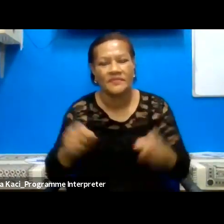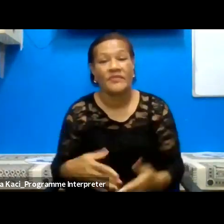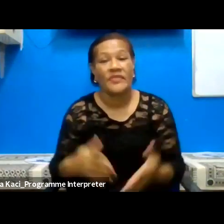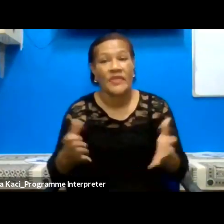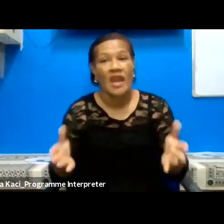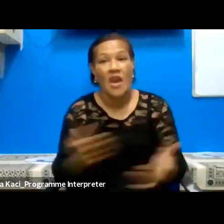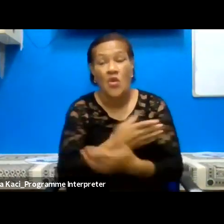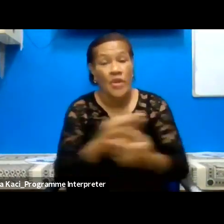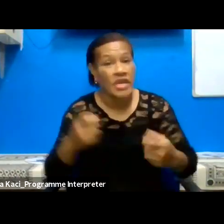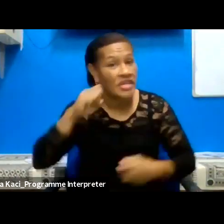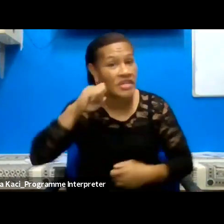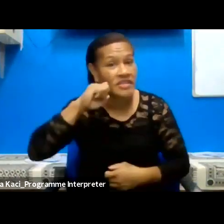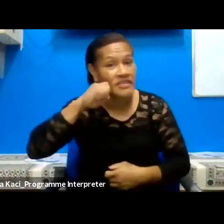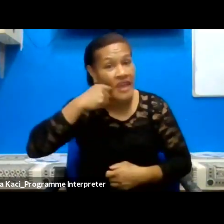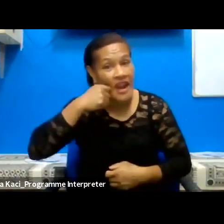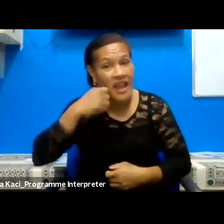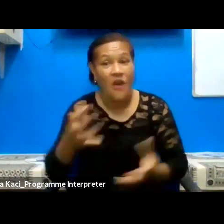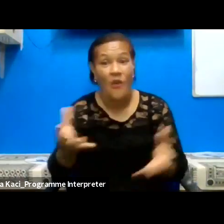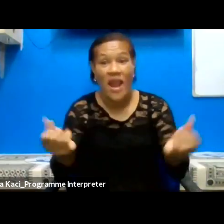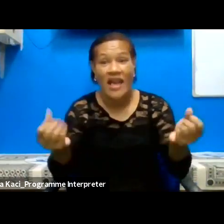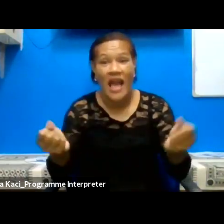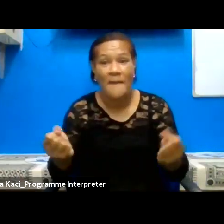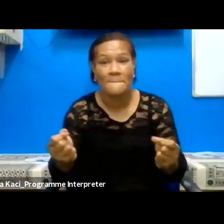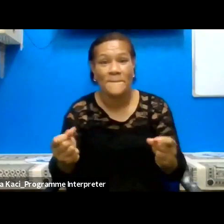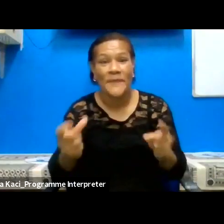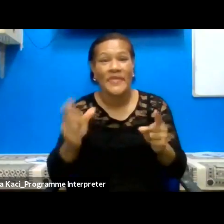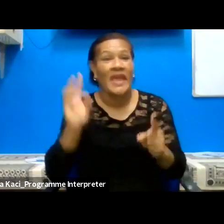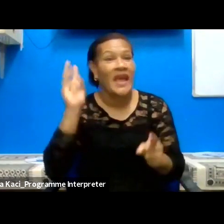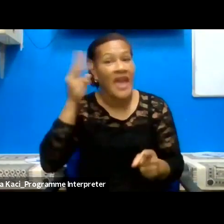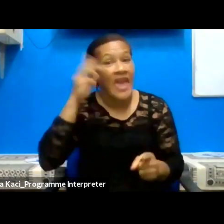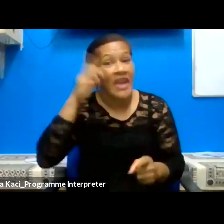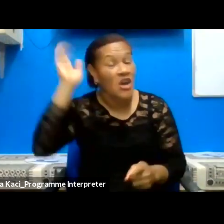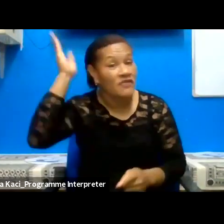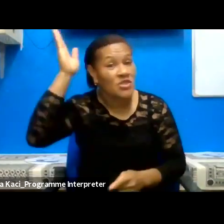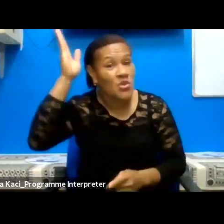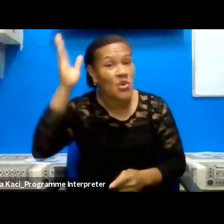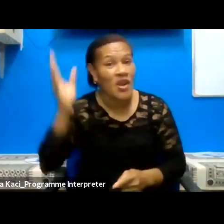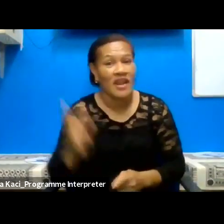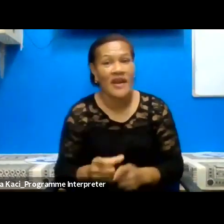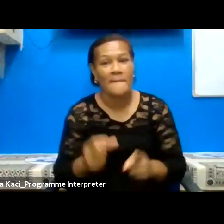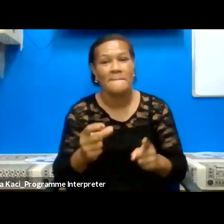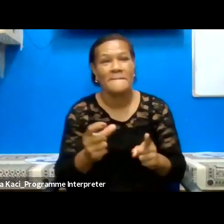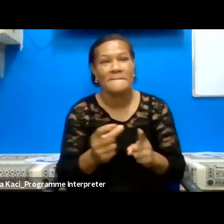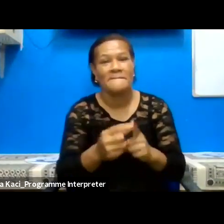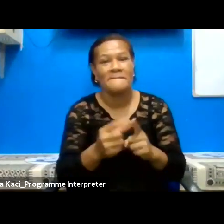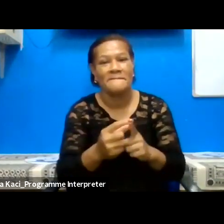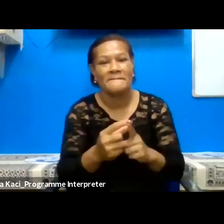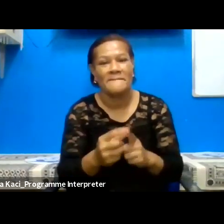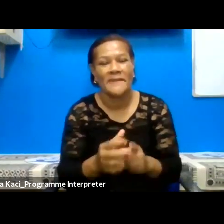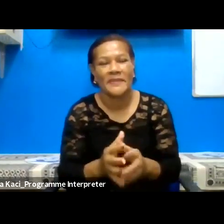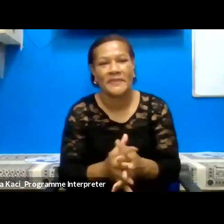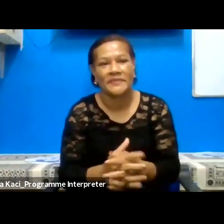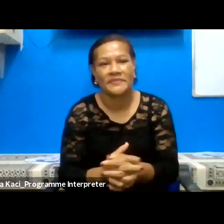inequalities. Now, the uh this